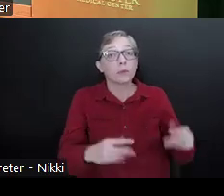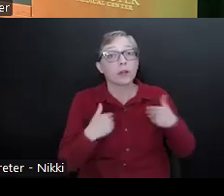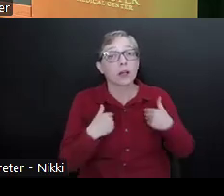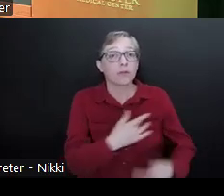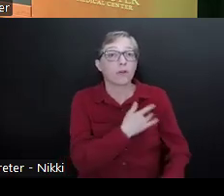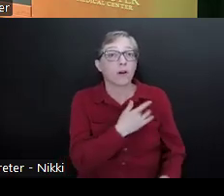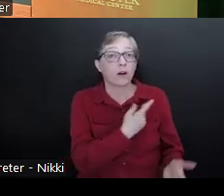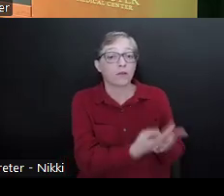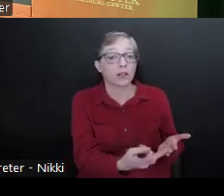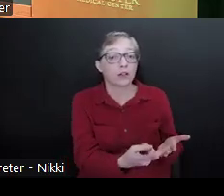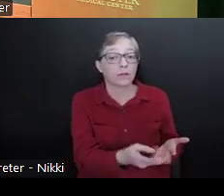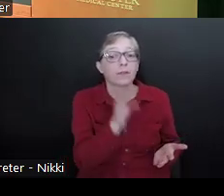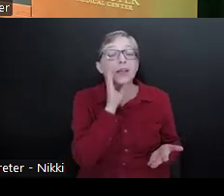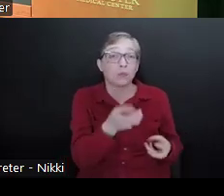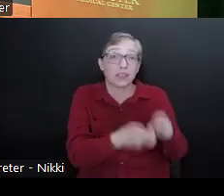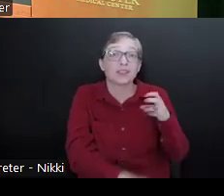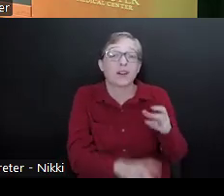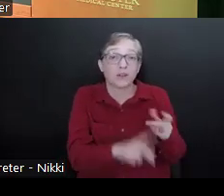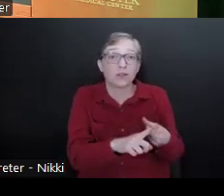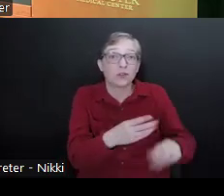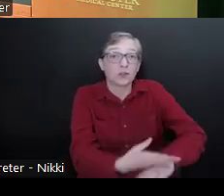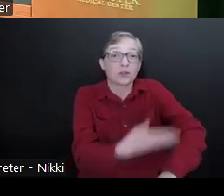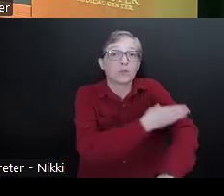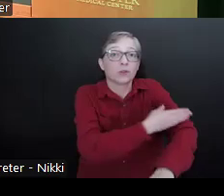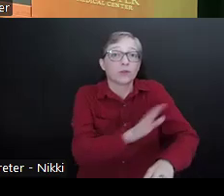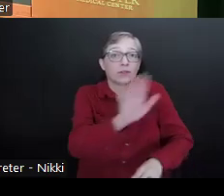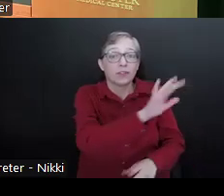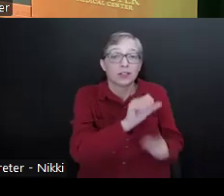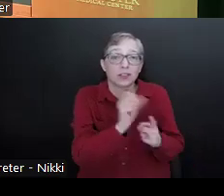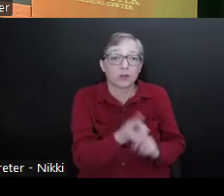get people better uh and so I think it's going to require something that that that requires